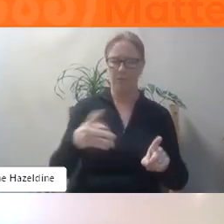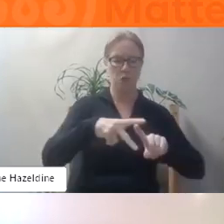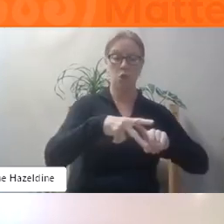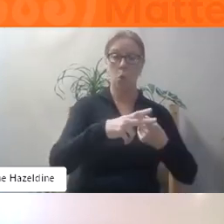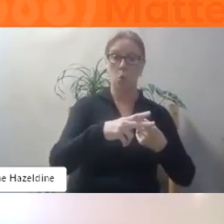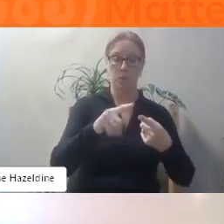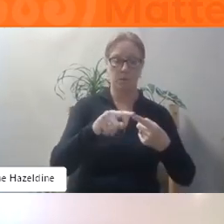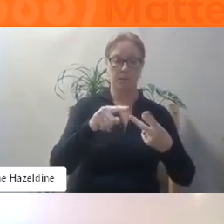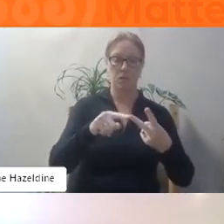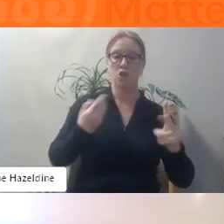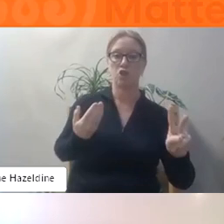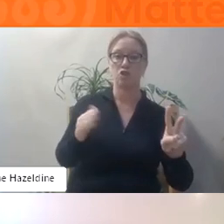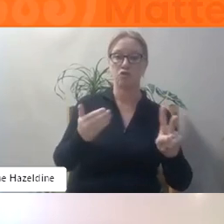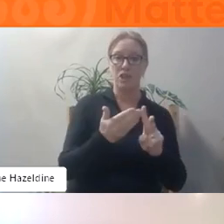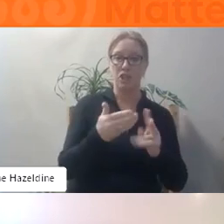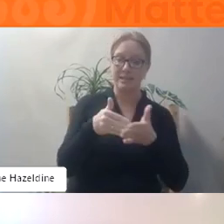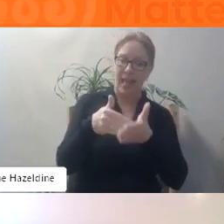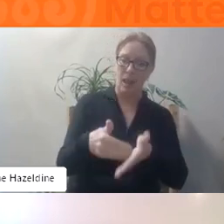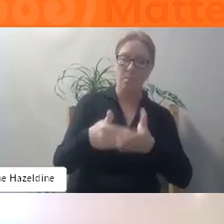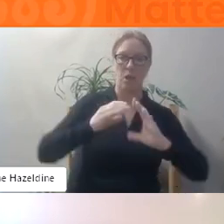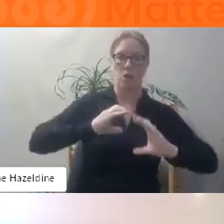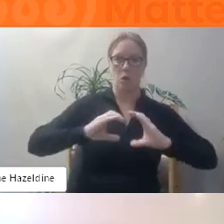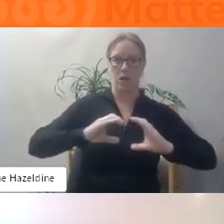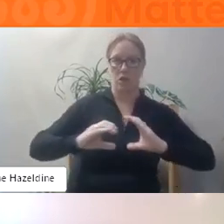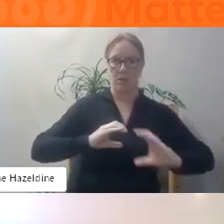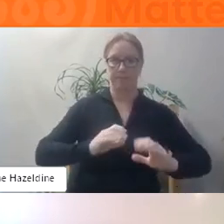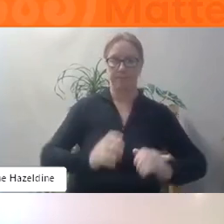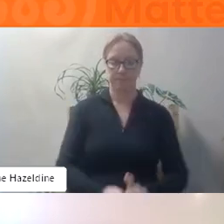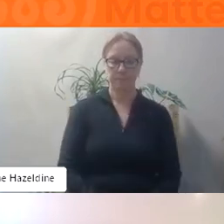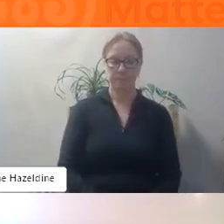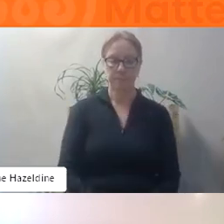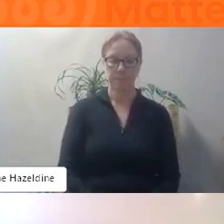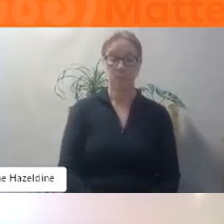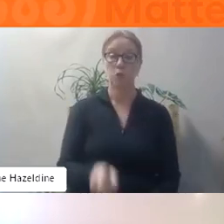to help people communicate. So the TalkLink Trust, for people